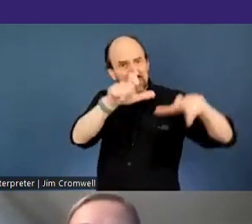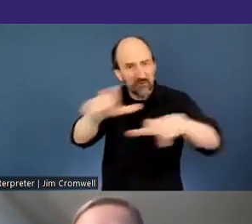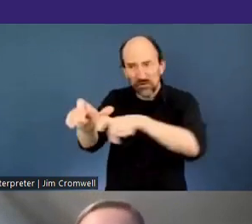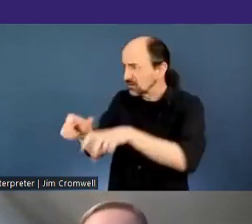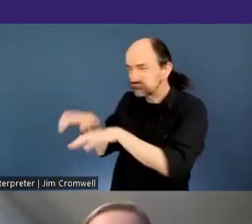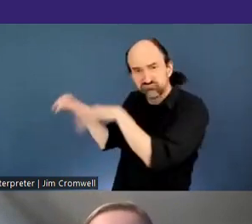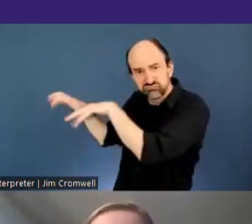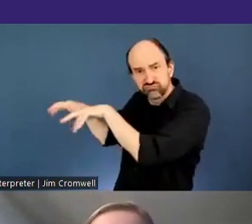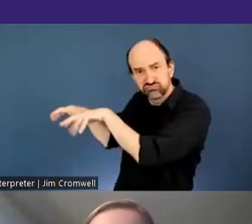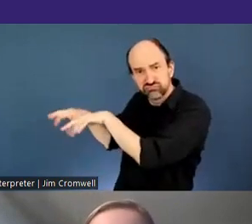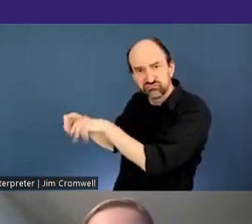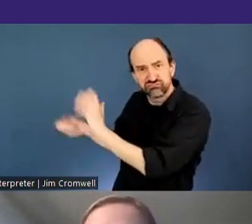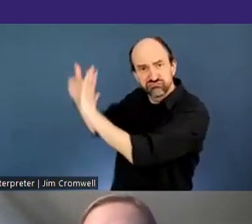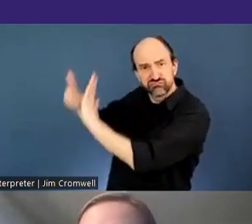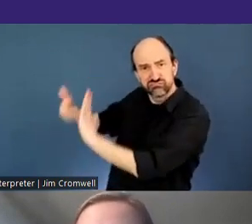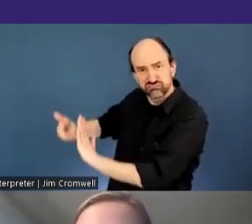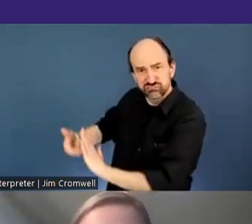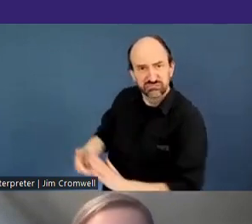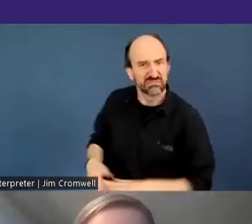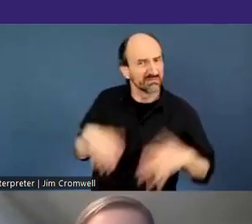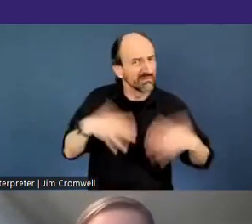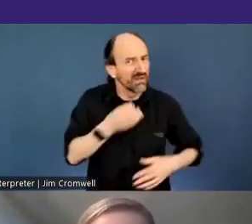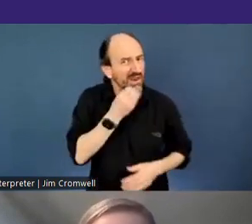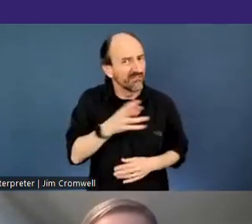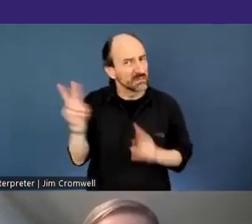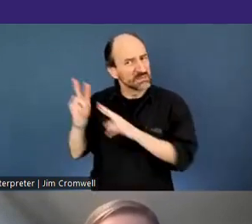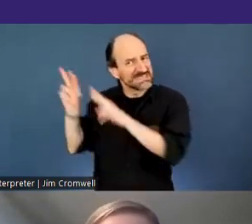It is wonderful to see all of this representation of you with us.